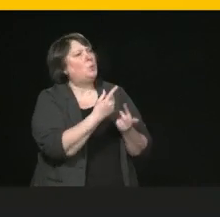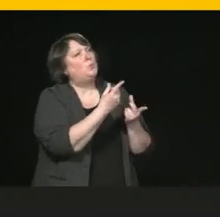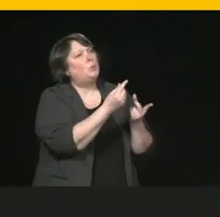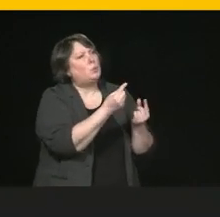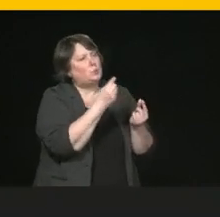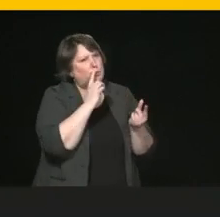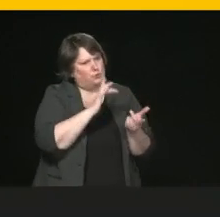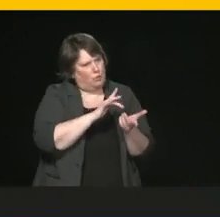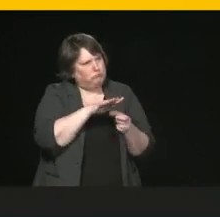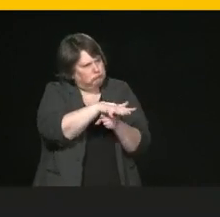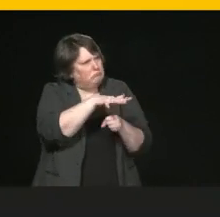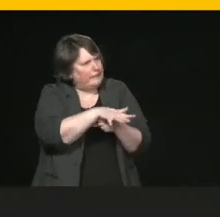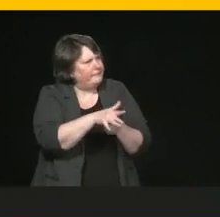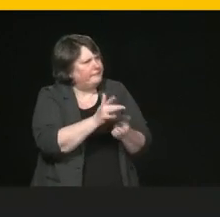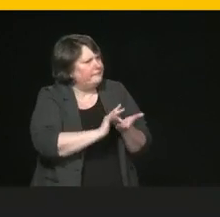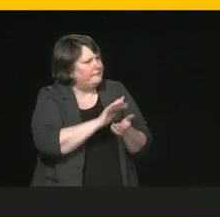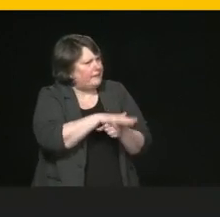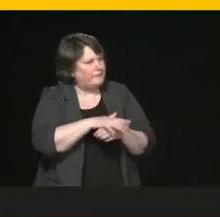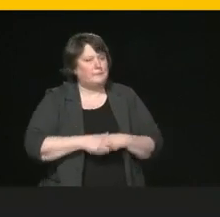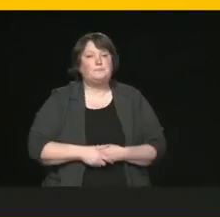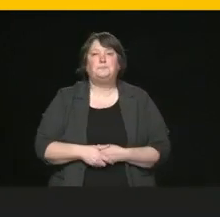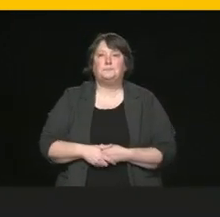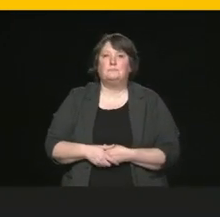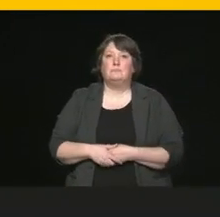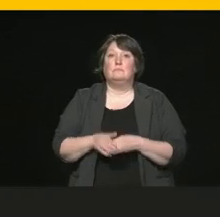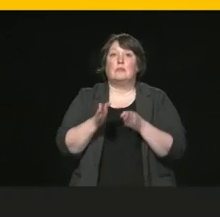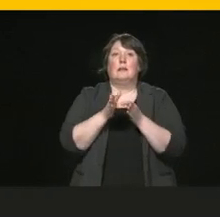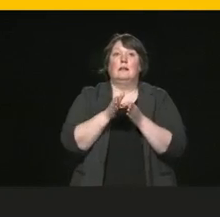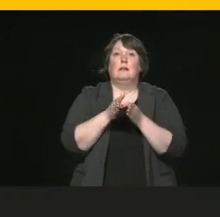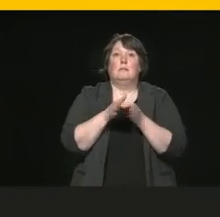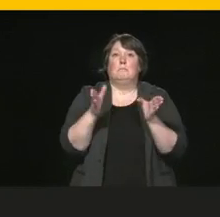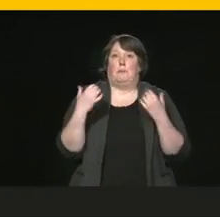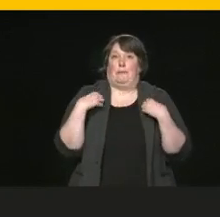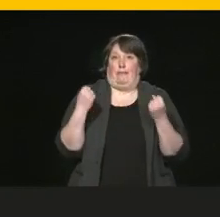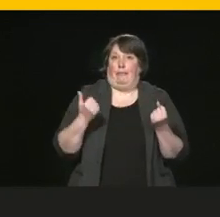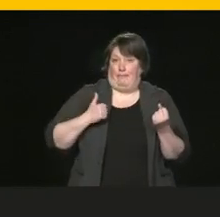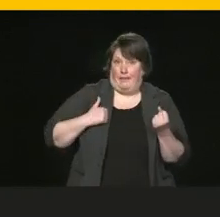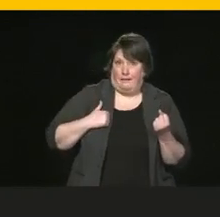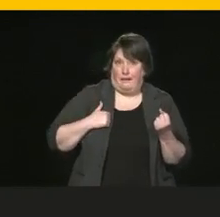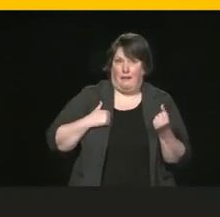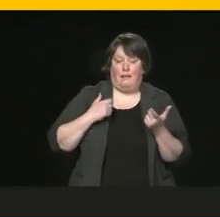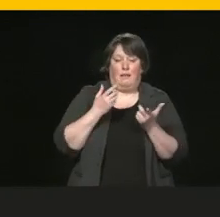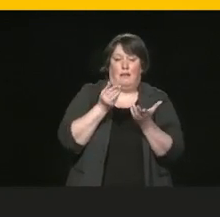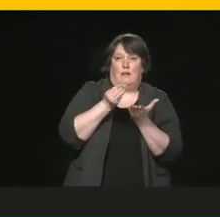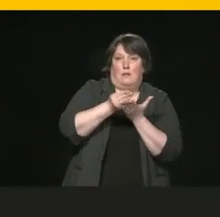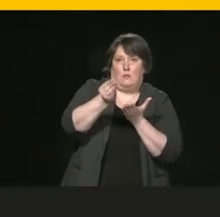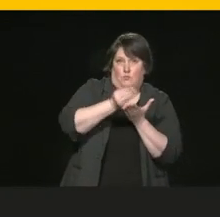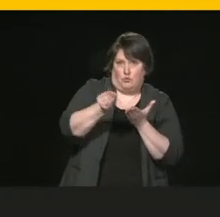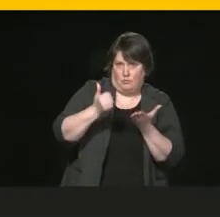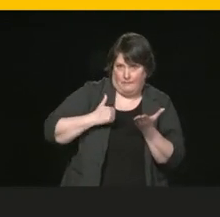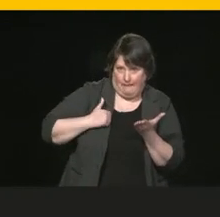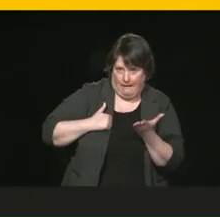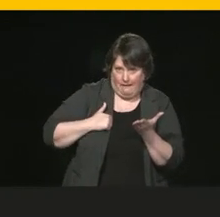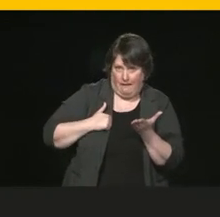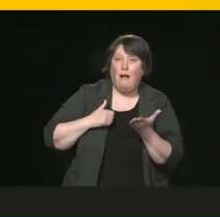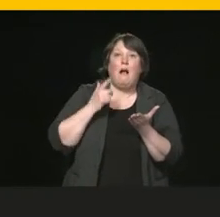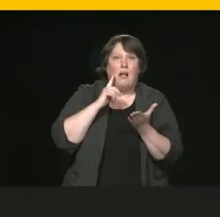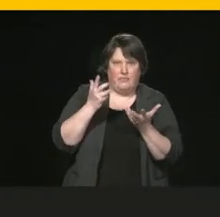FEDERAL LEVEL TO ENSURE THAT THERE IS A CONTINUED SUPPLY OF THOSE MEDICATIONS? Prime Minister Trudeau: